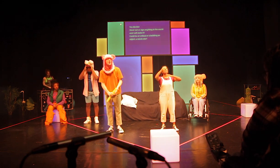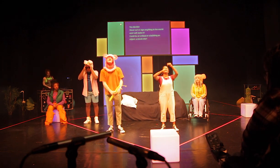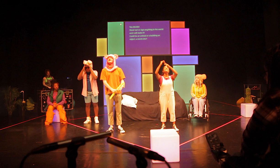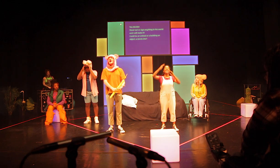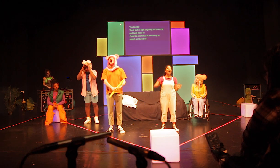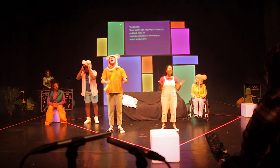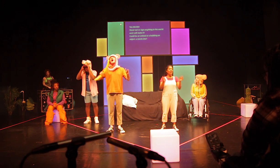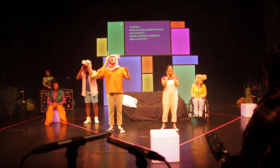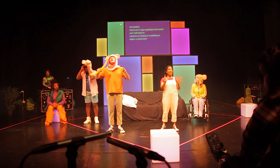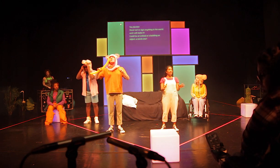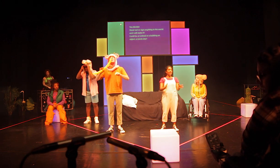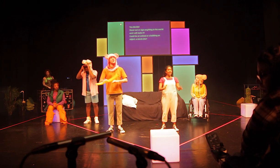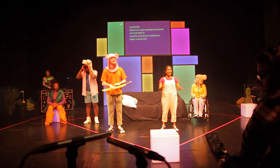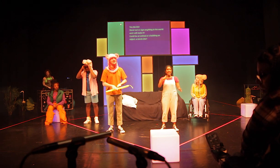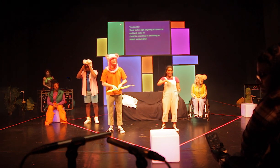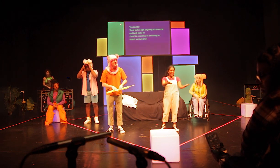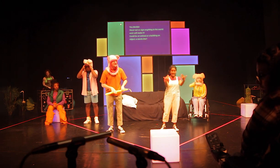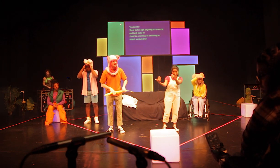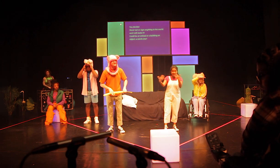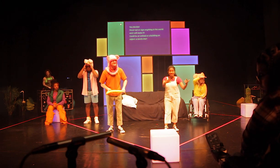movie star but I will need a